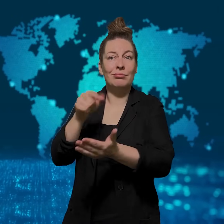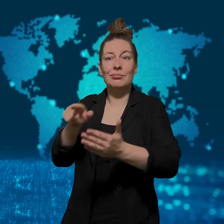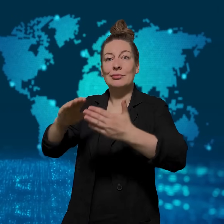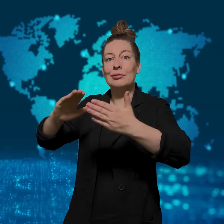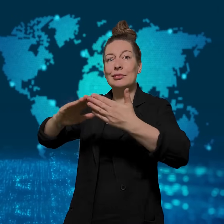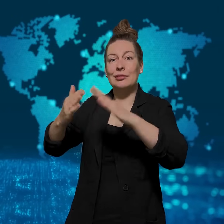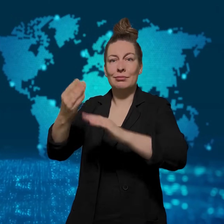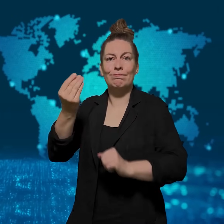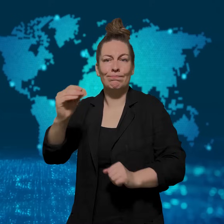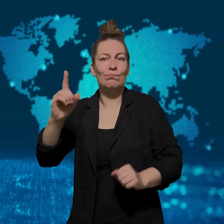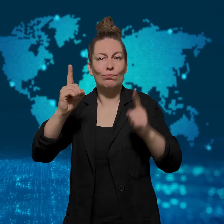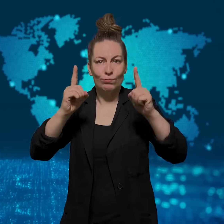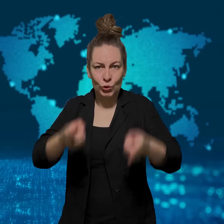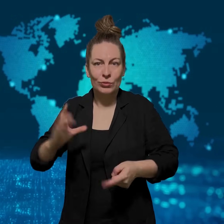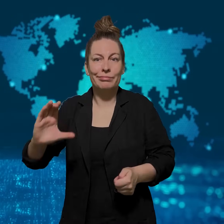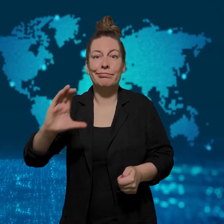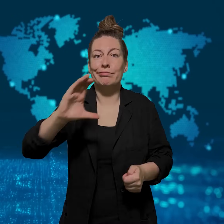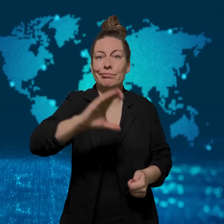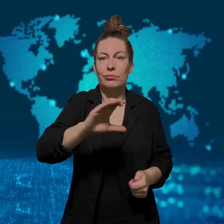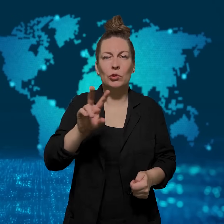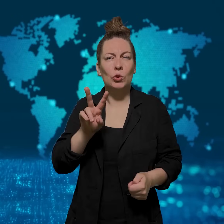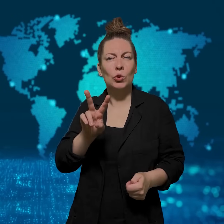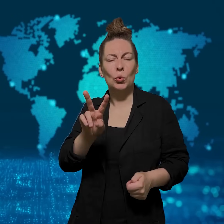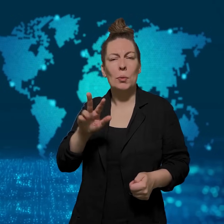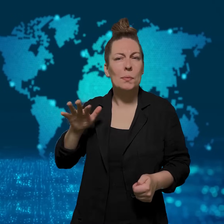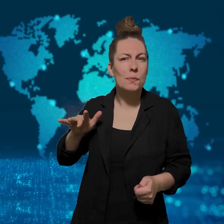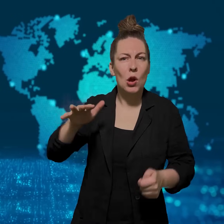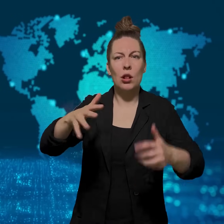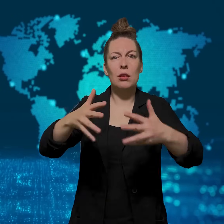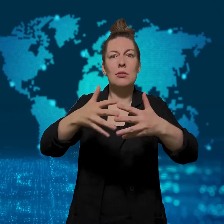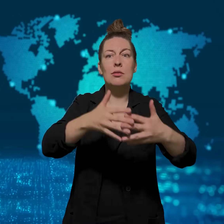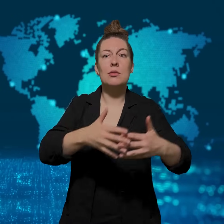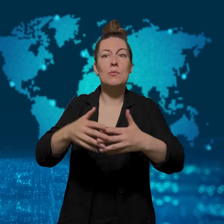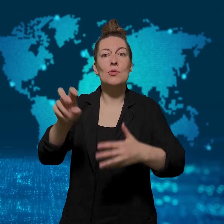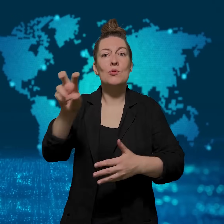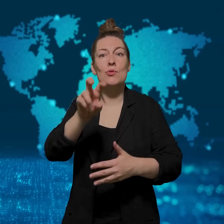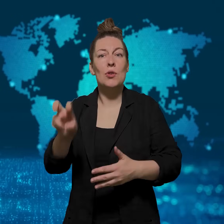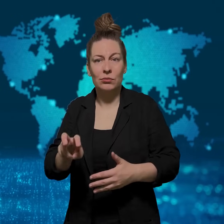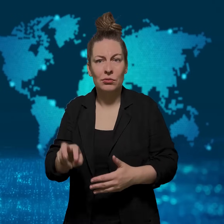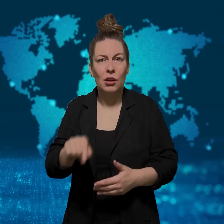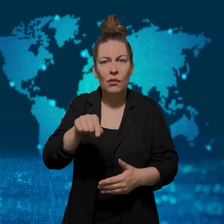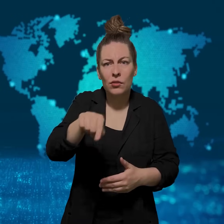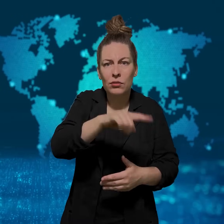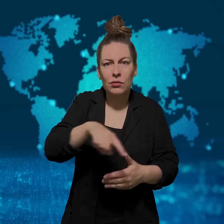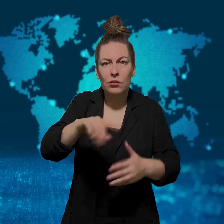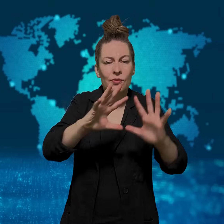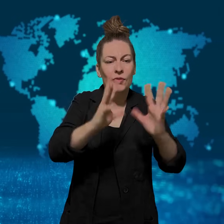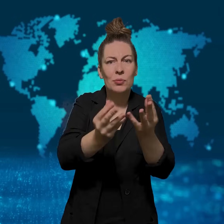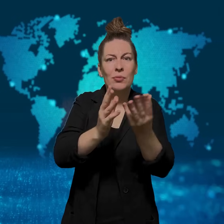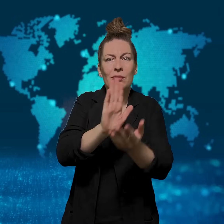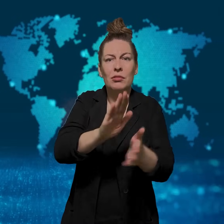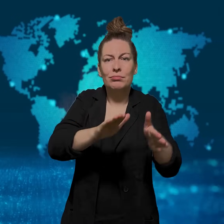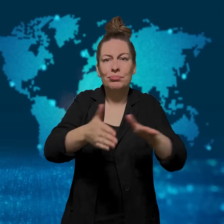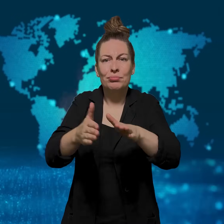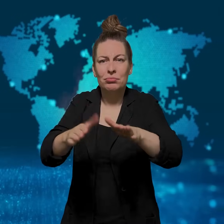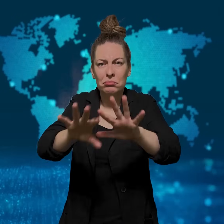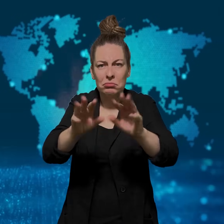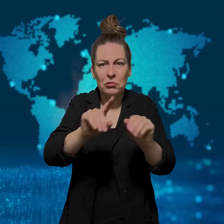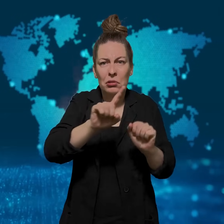The recipients of the settlement were the 19 families of victims who were